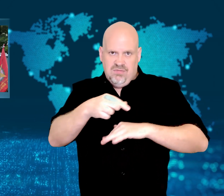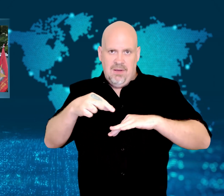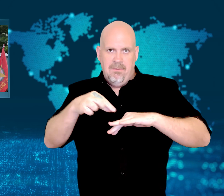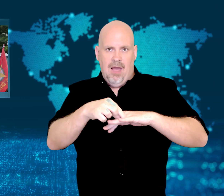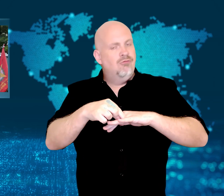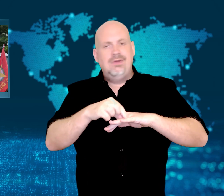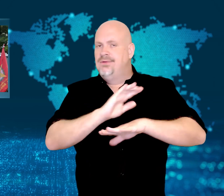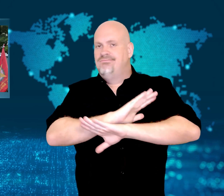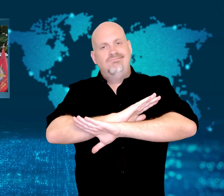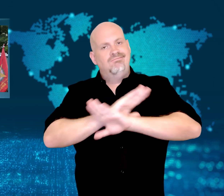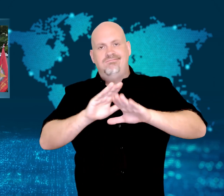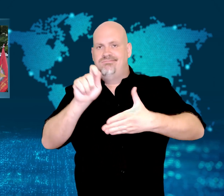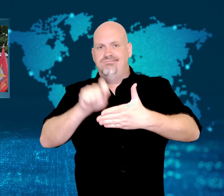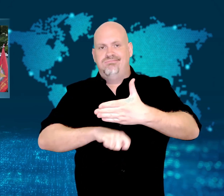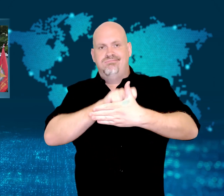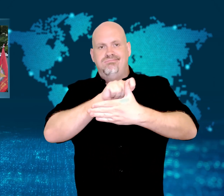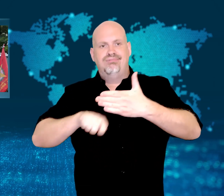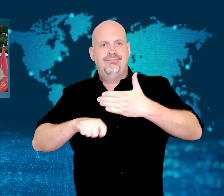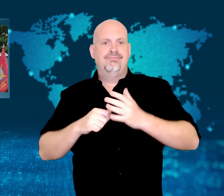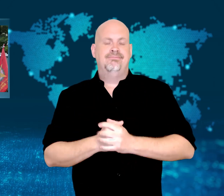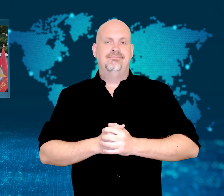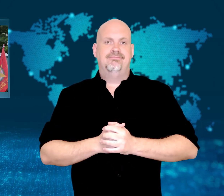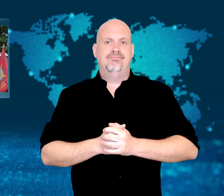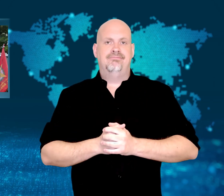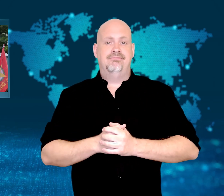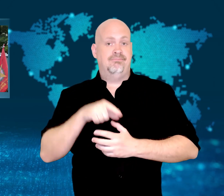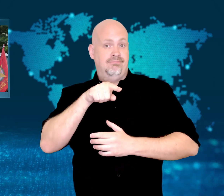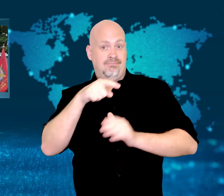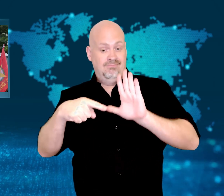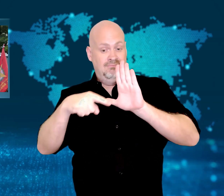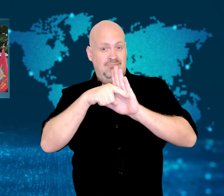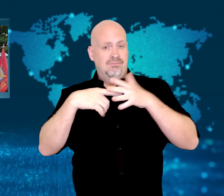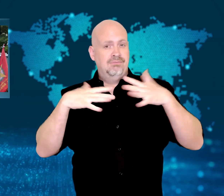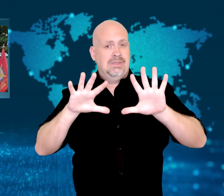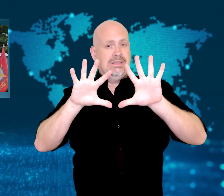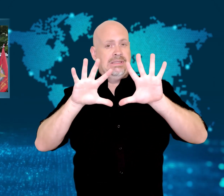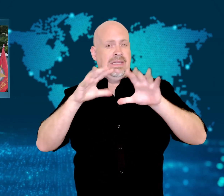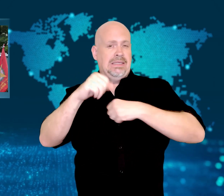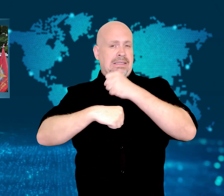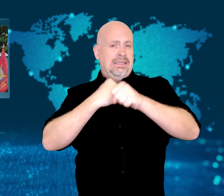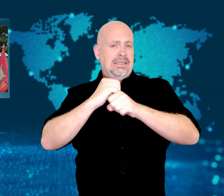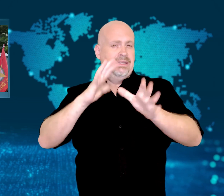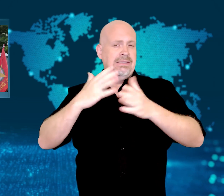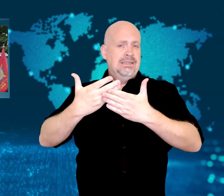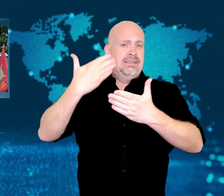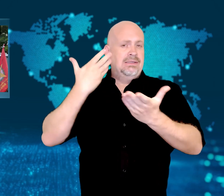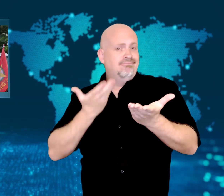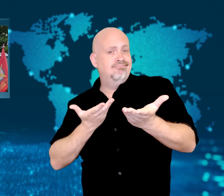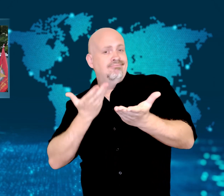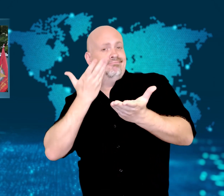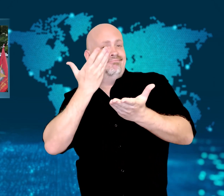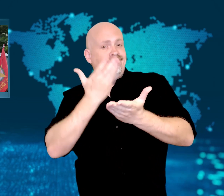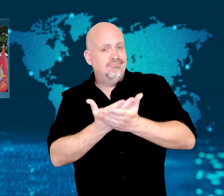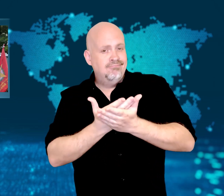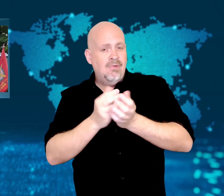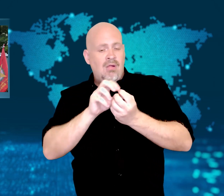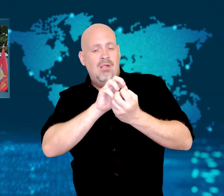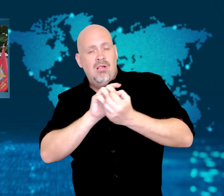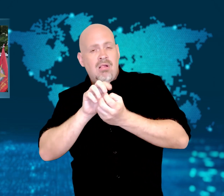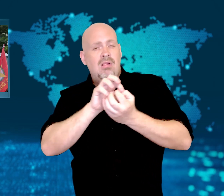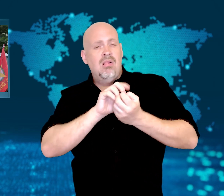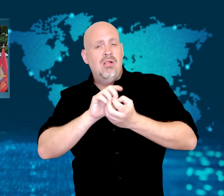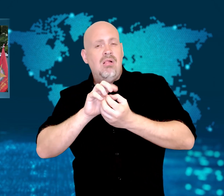After almost a decade after it was first proposed,